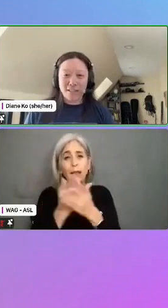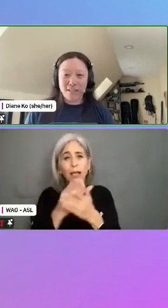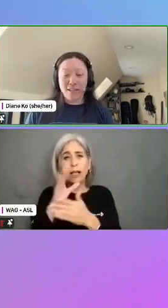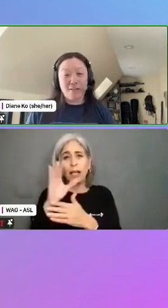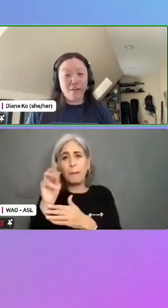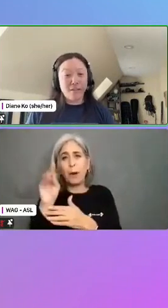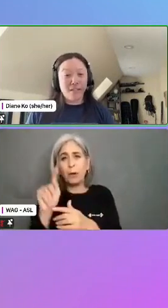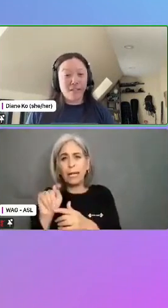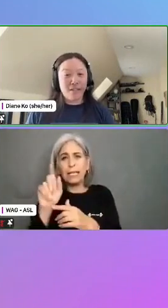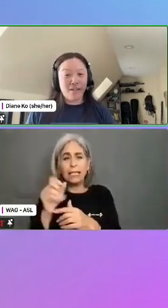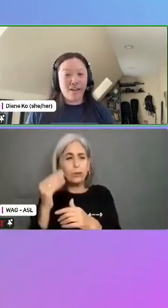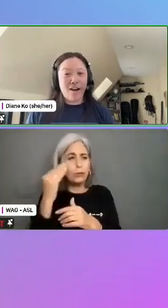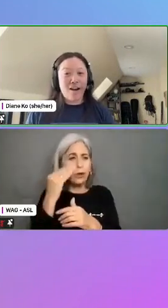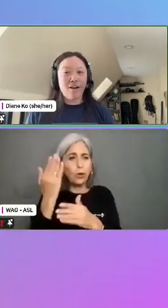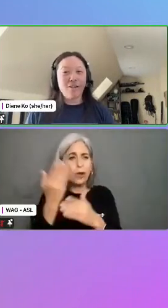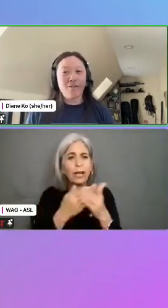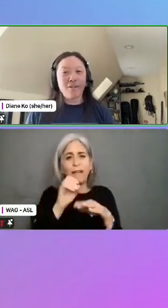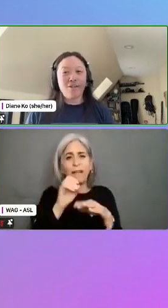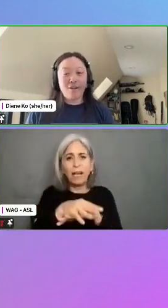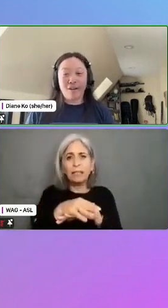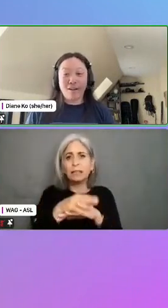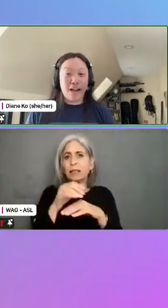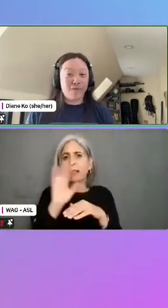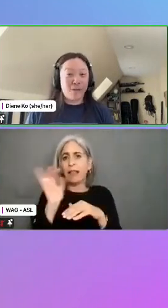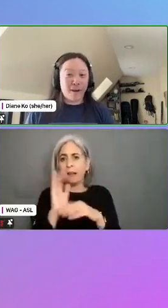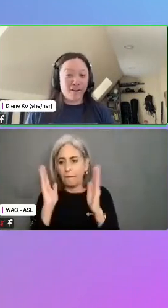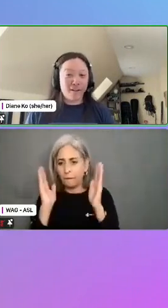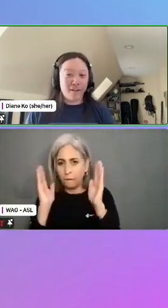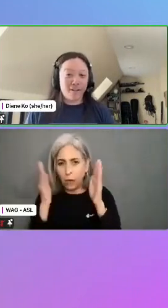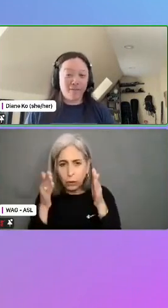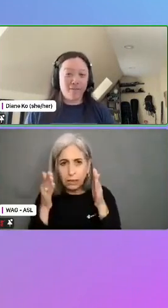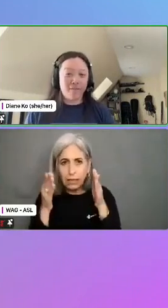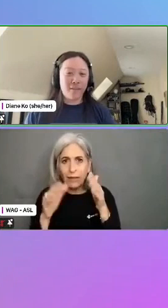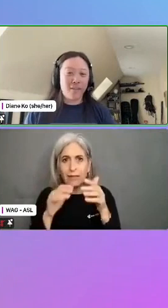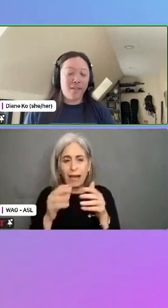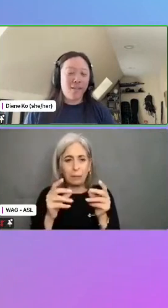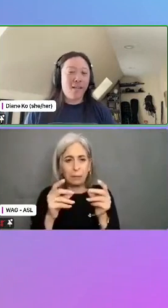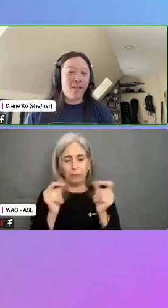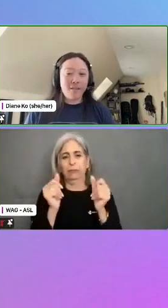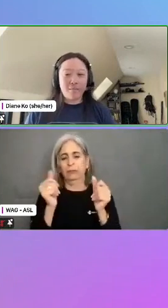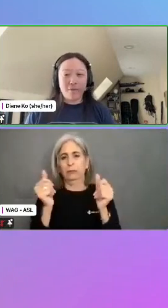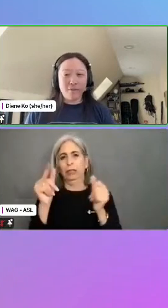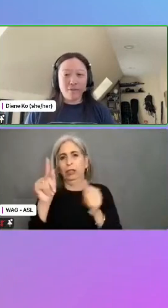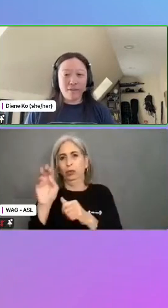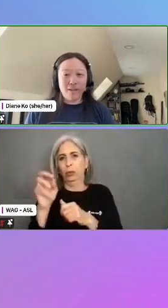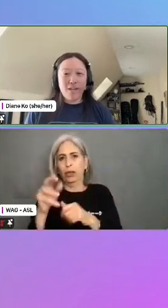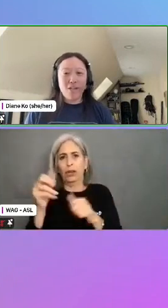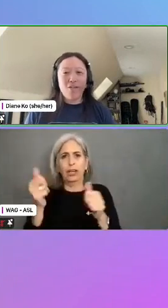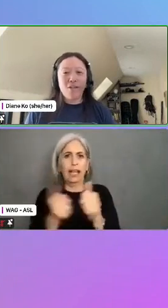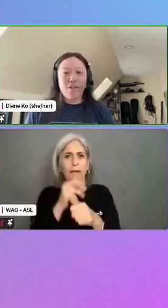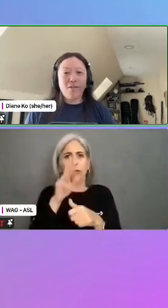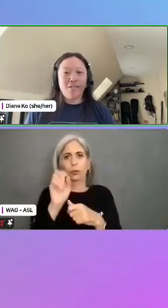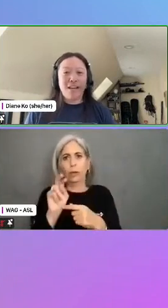There are a few ways to solve for this. I will walk through one way through and talk additional options